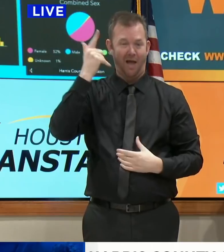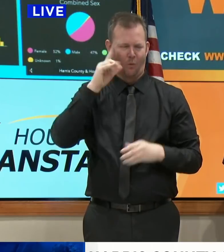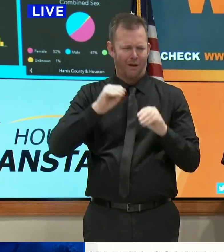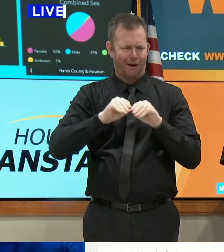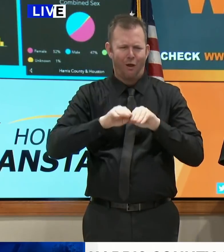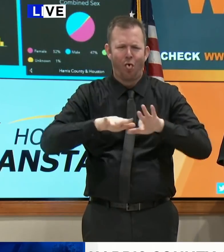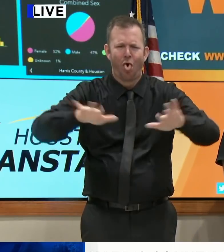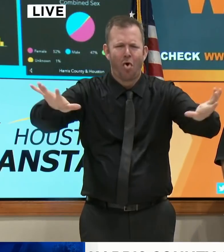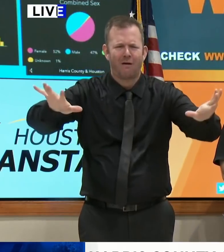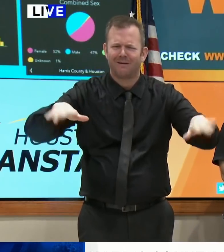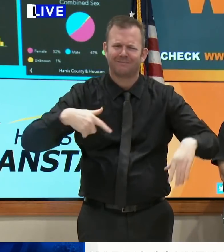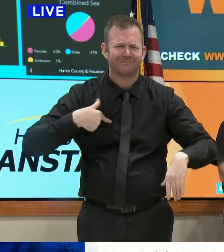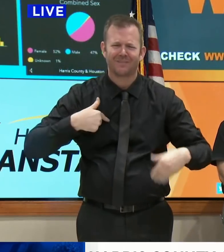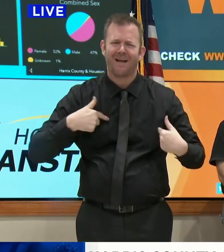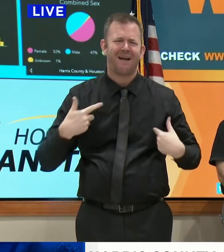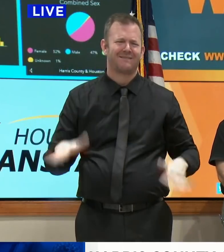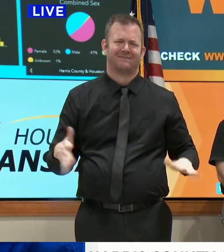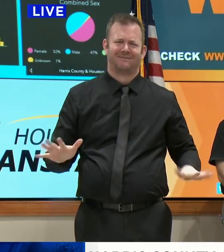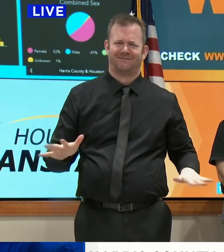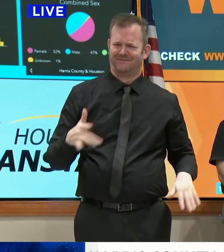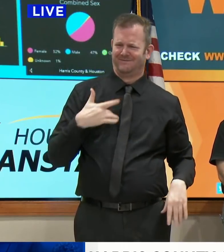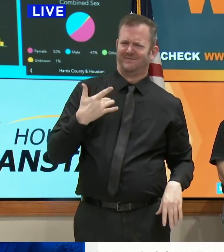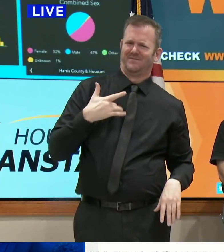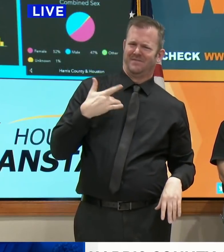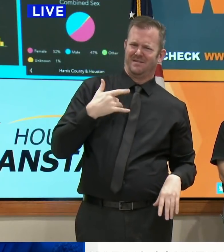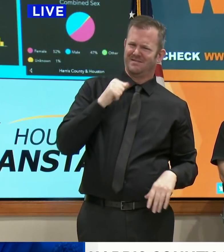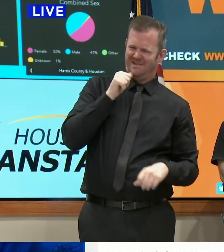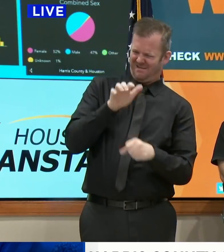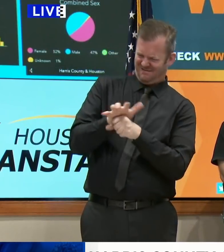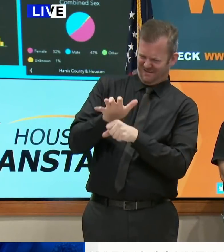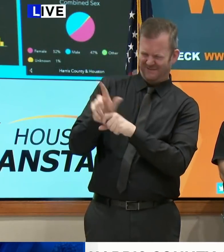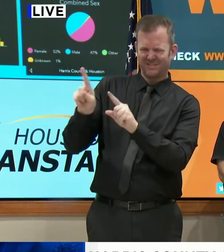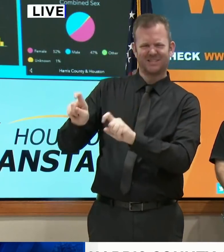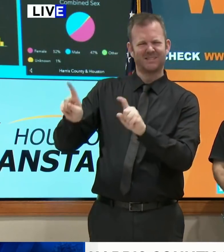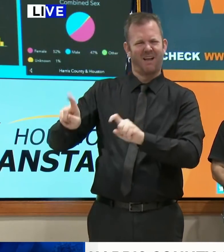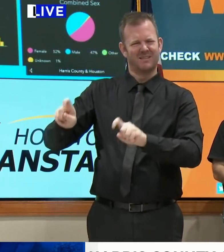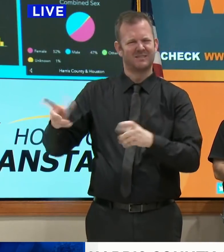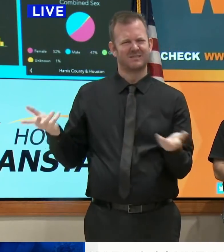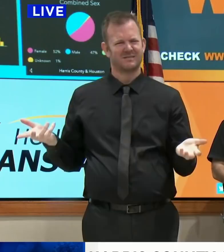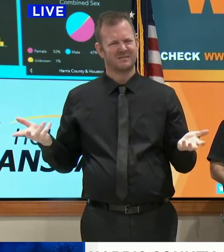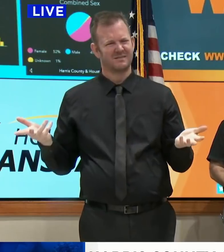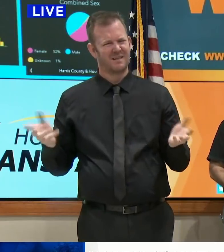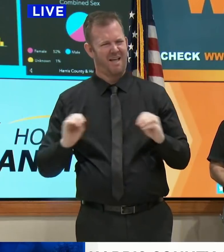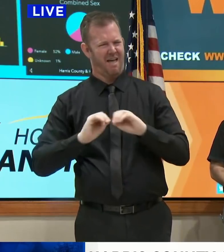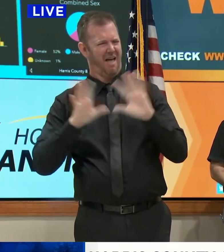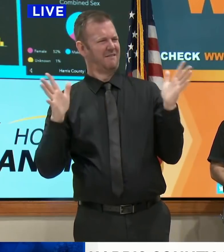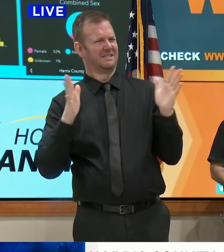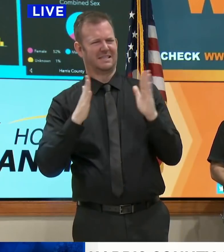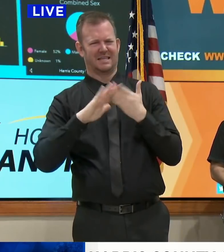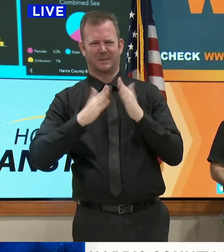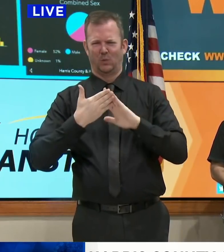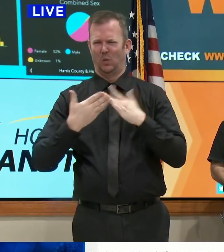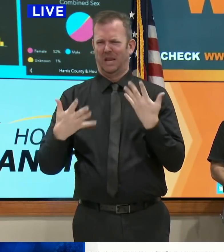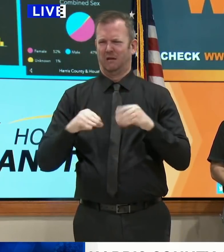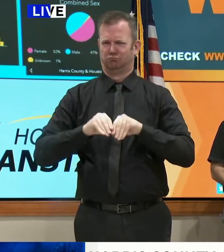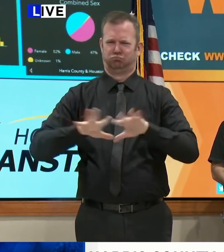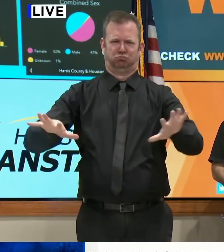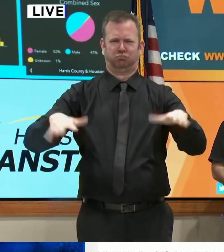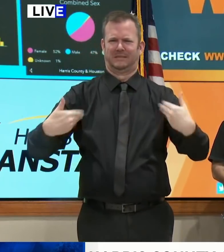being told, let’s wait until there’s evidence of community there’s evidence of community transmission before we close transmission before we close the the rodeo. the the rodeo. And my sense was guys we’re not